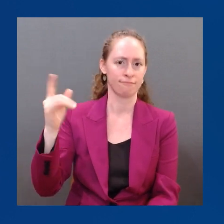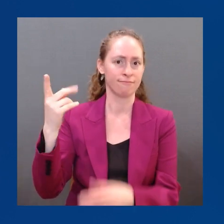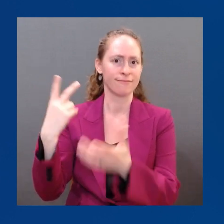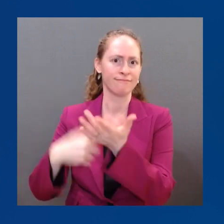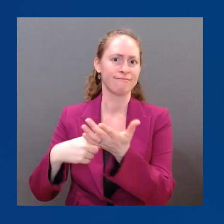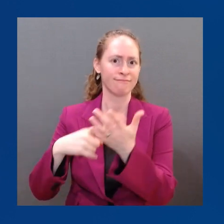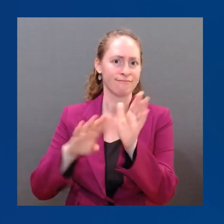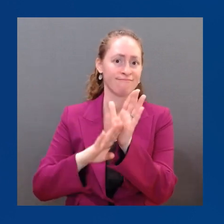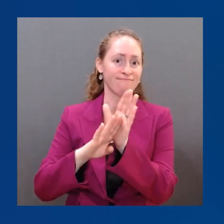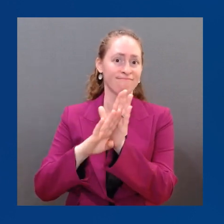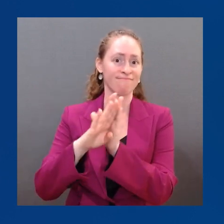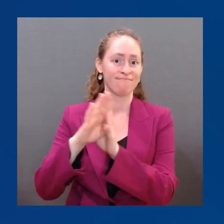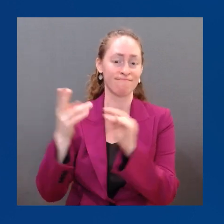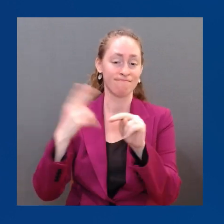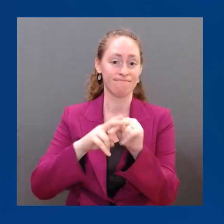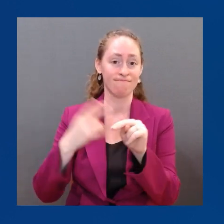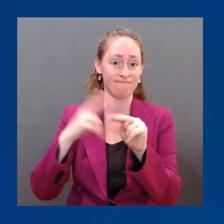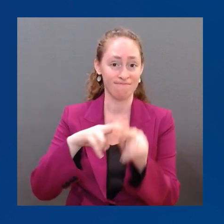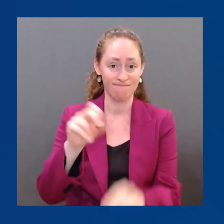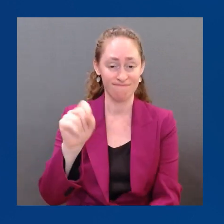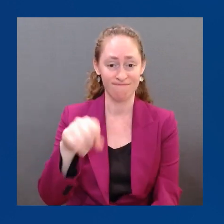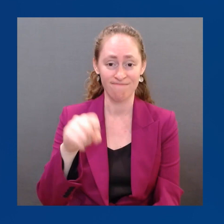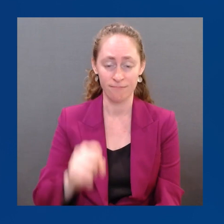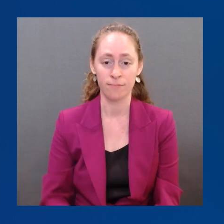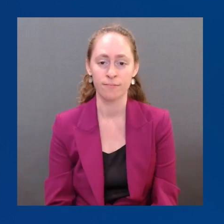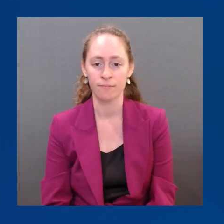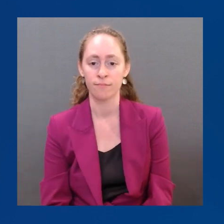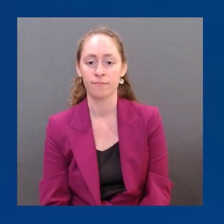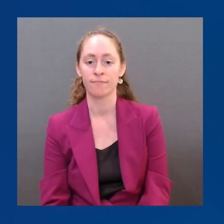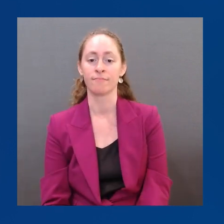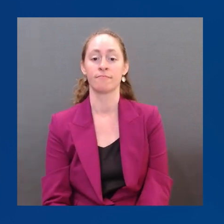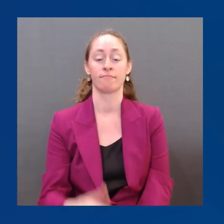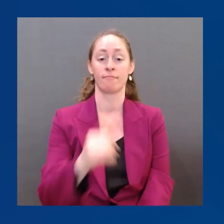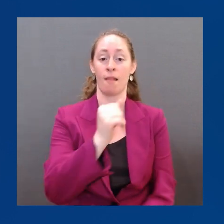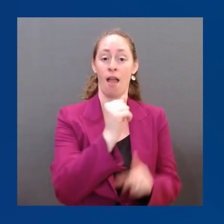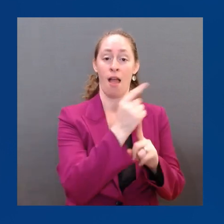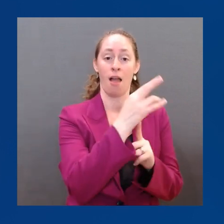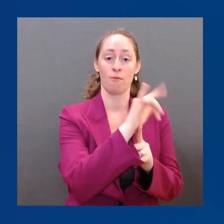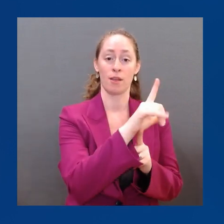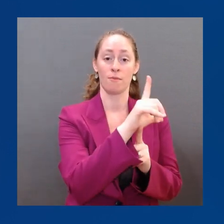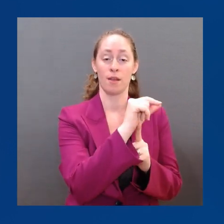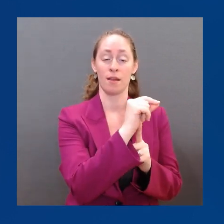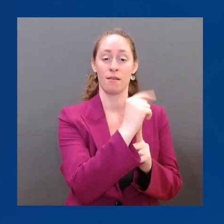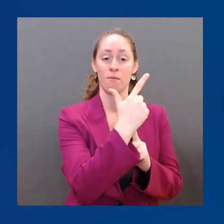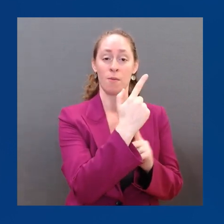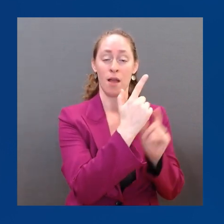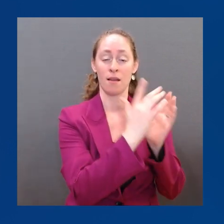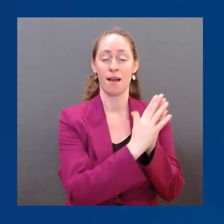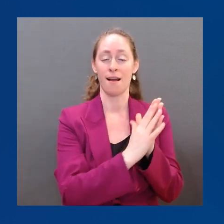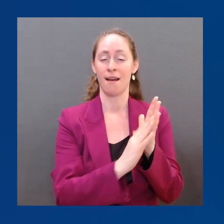going from April 2021 to the present time. And as you can see, going from left to right,